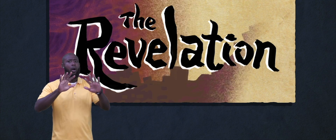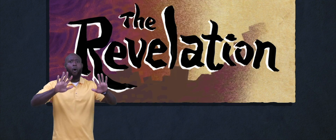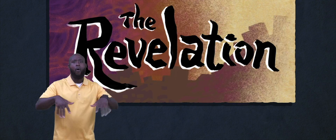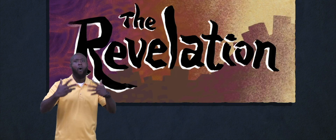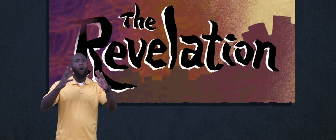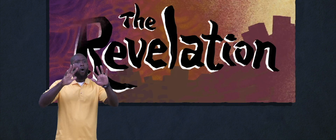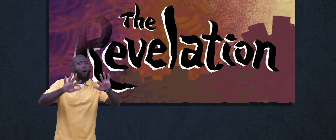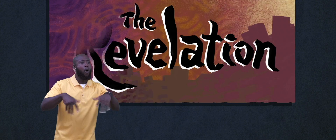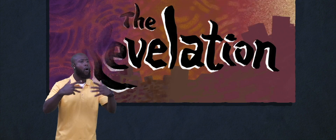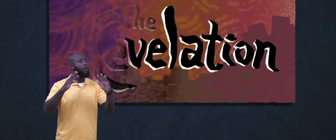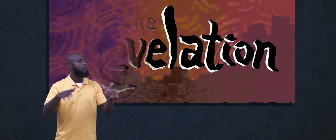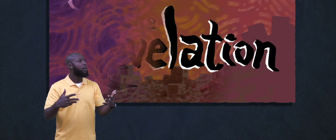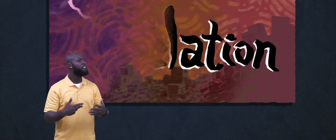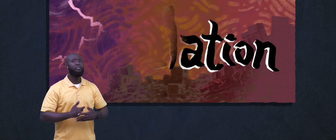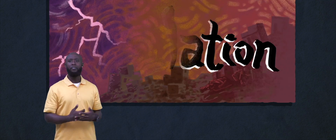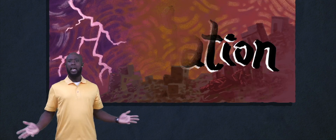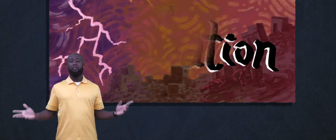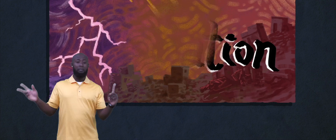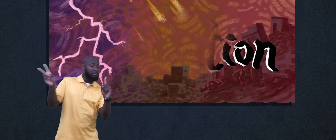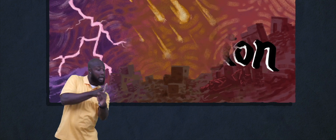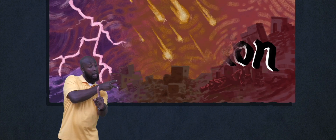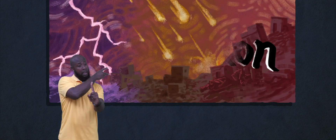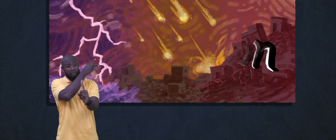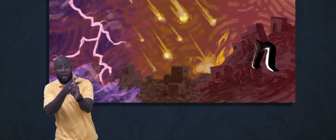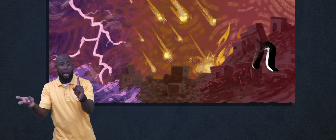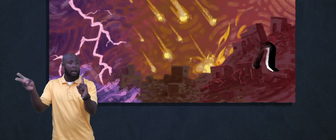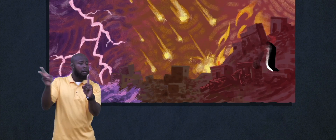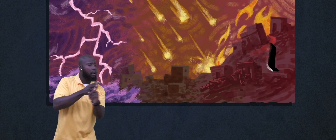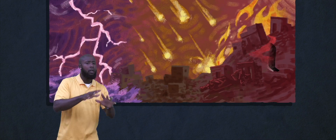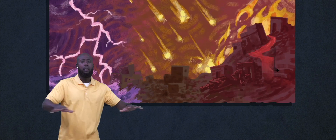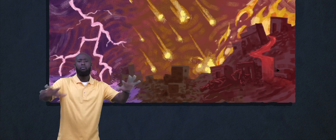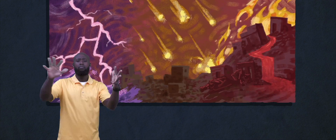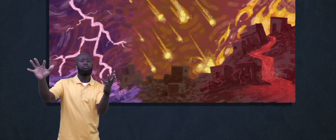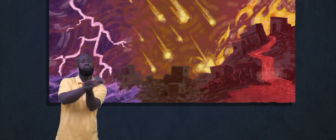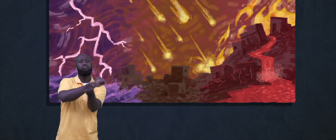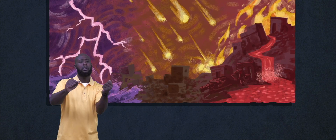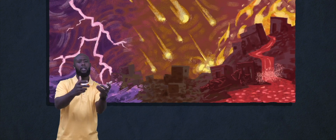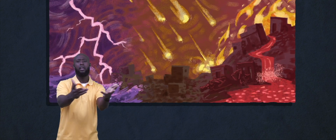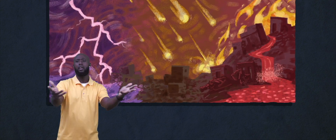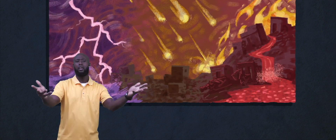I’m struck by all this cosmic destruction and violence. I mean, it happens over and over and over.